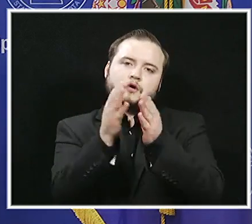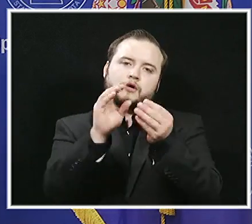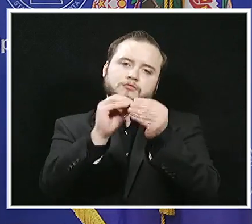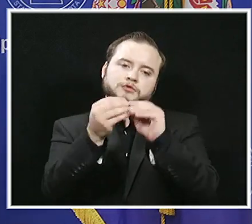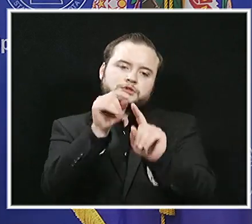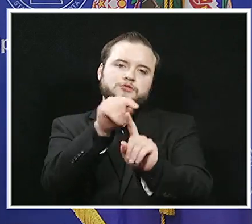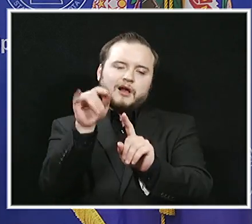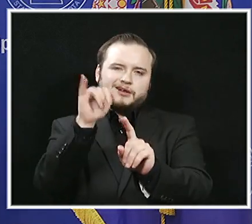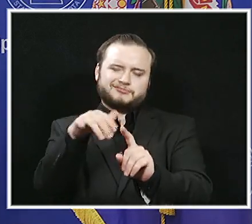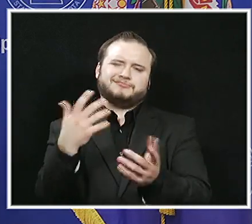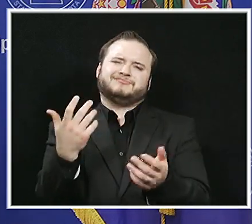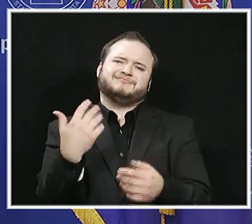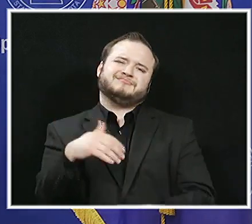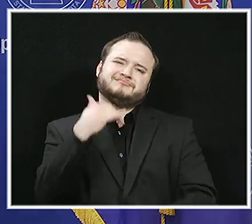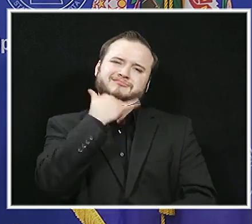Of course there are always